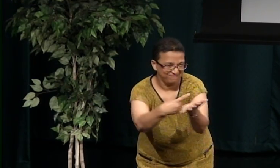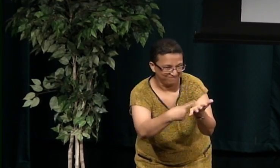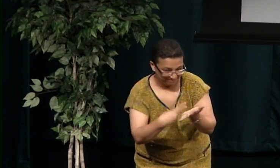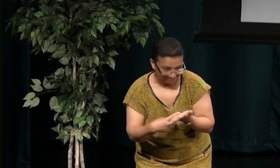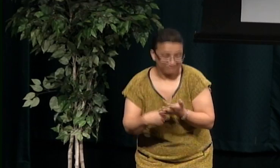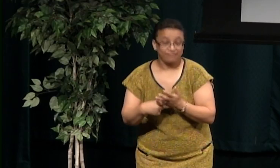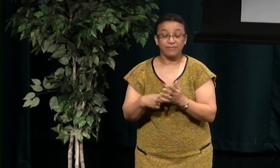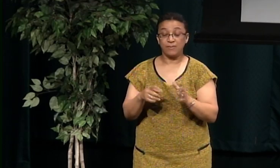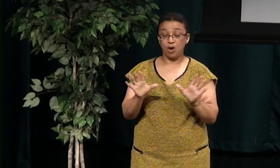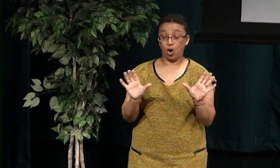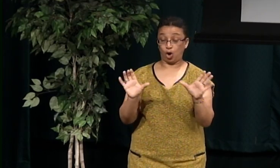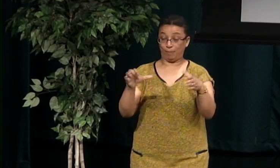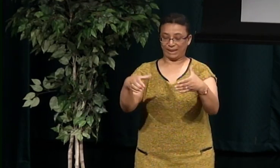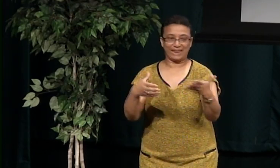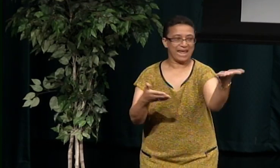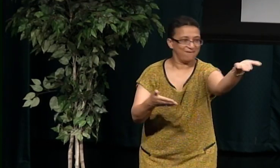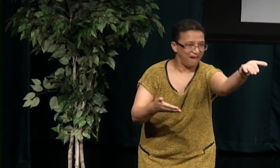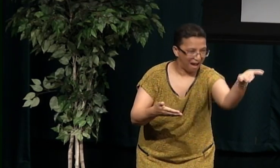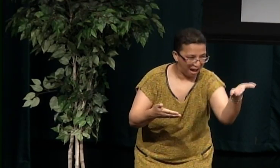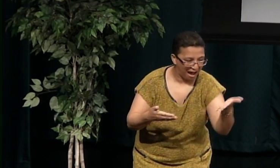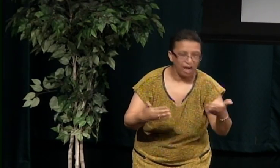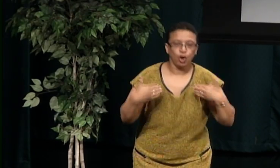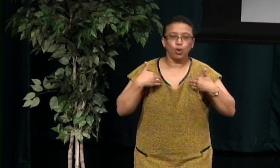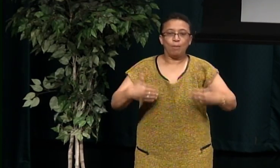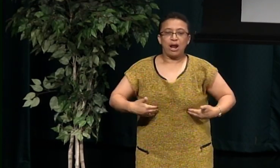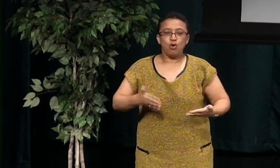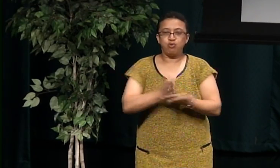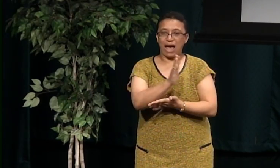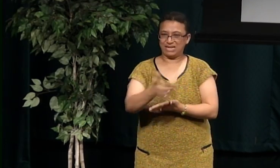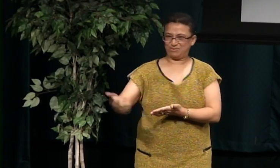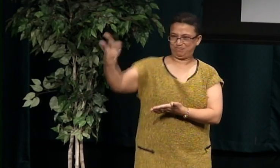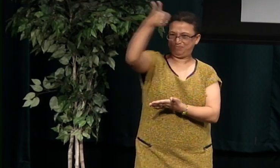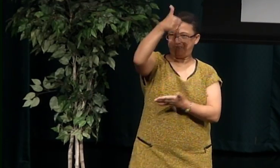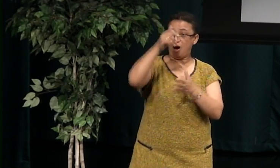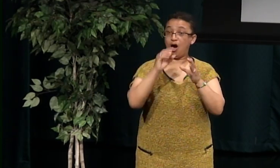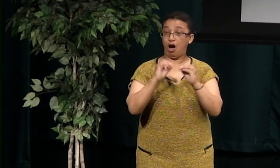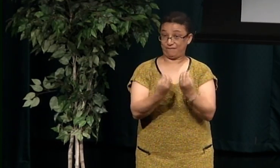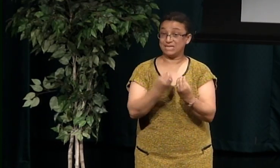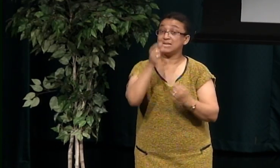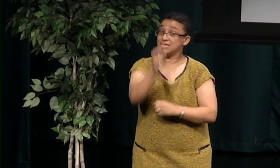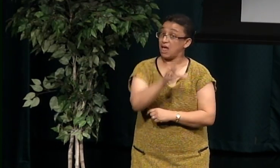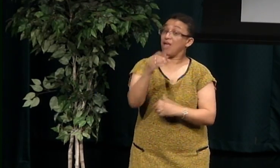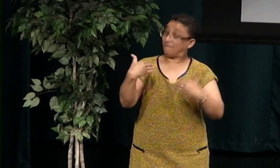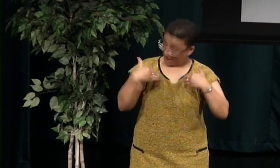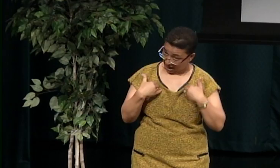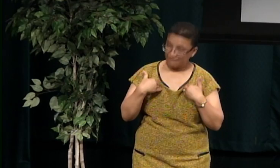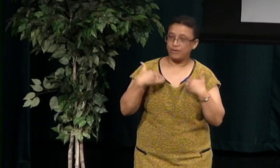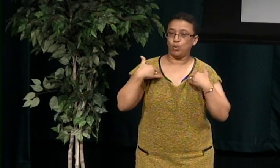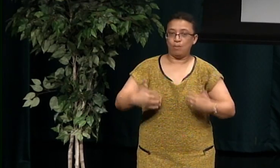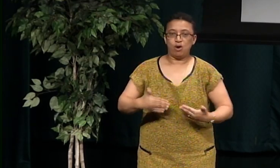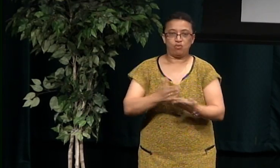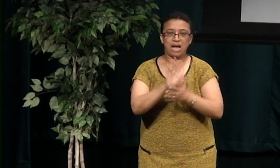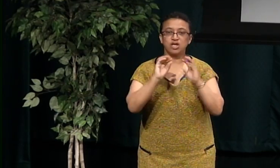after discussing it for sometime. We invited a human rights official because